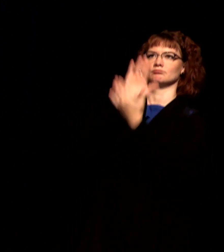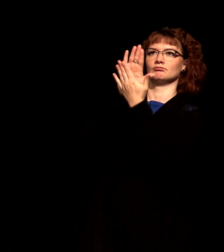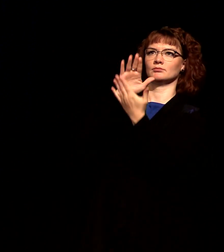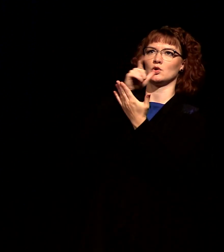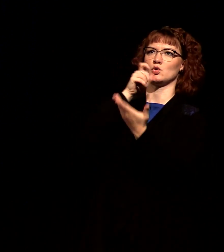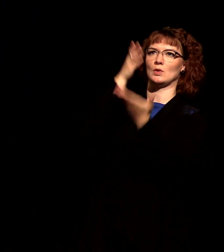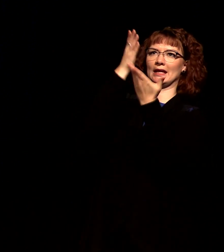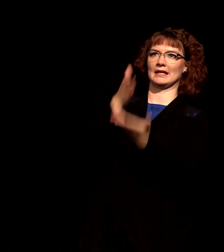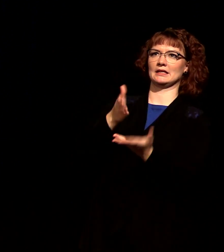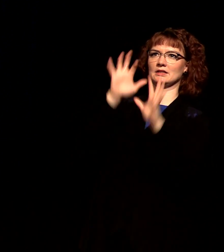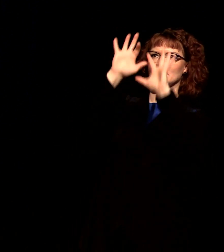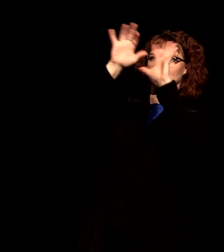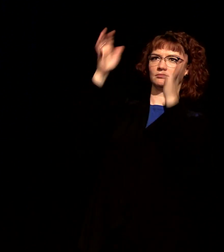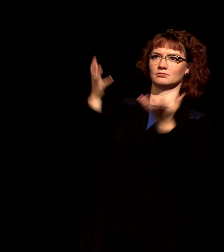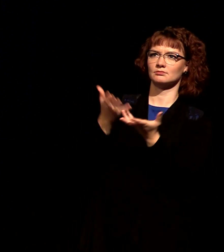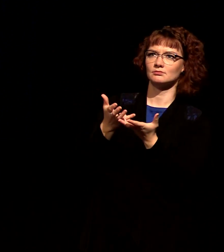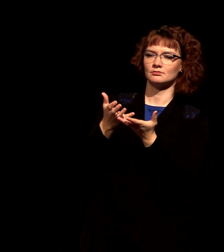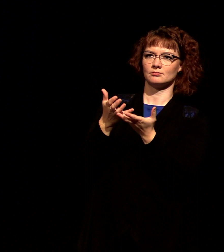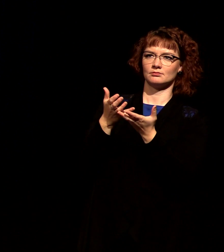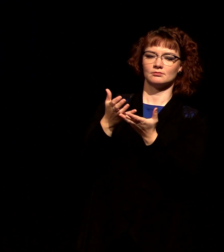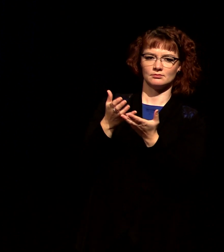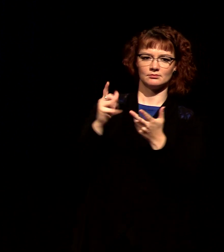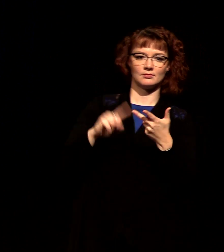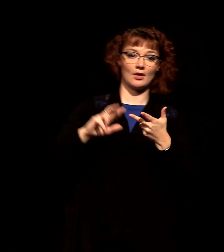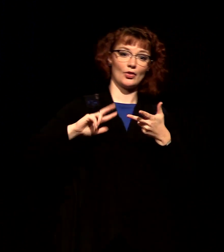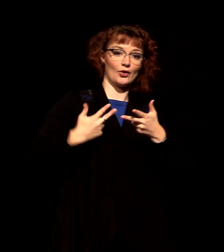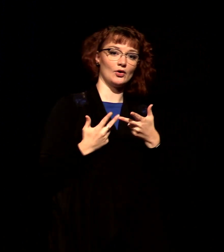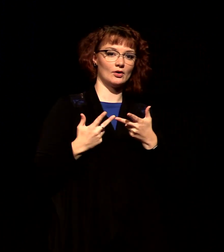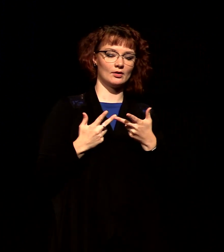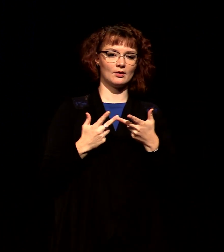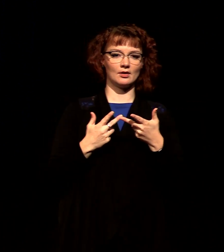this Yahweh that we have come to see. And finally, it's a liturgy